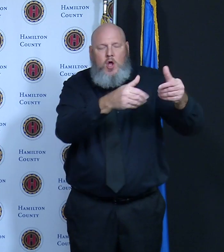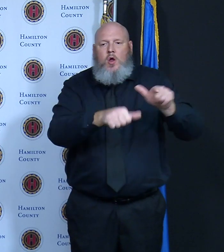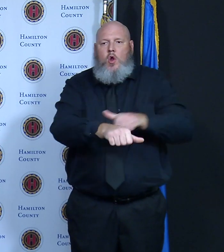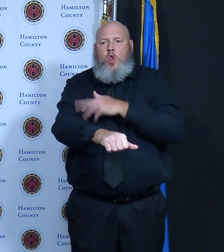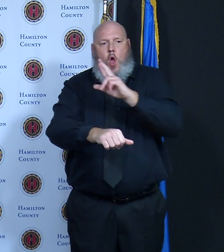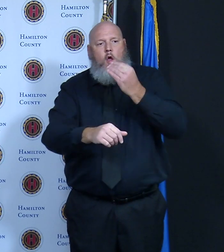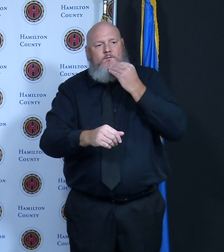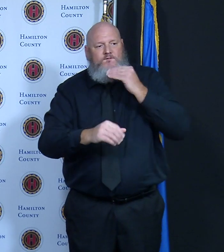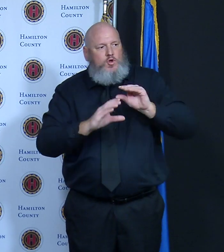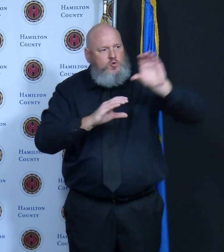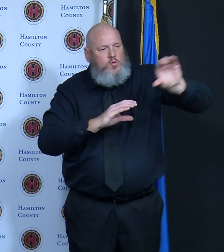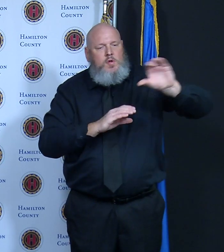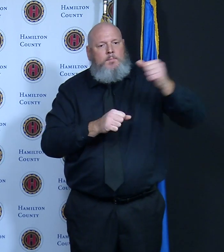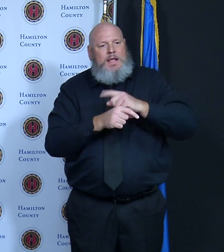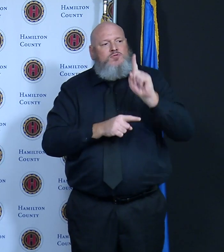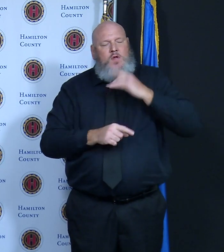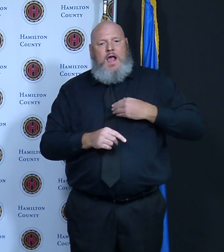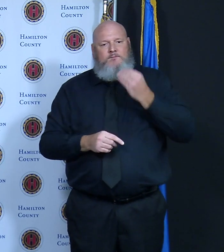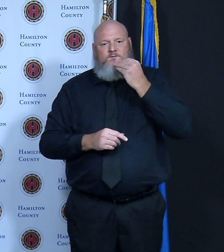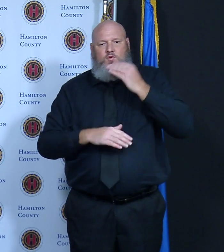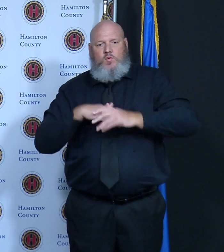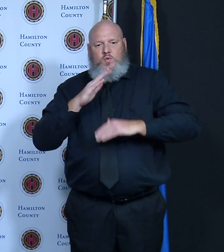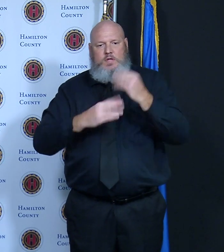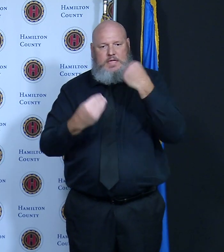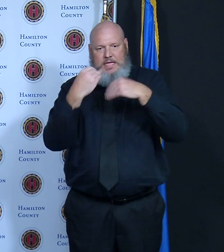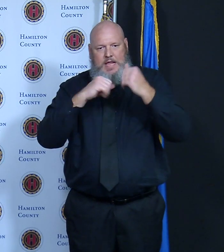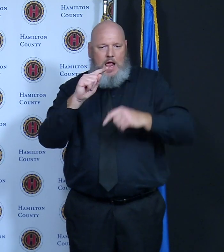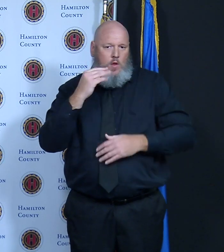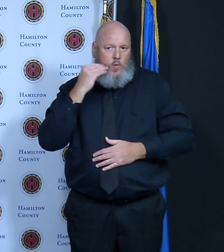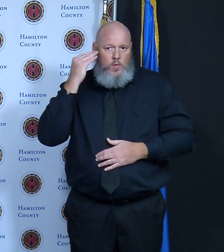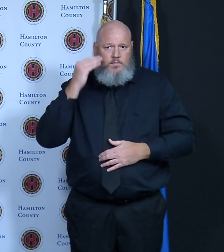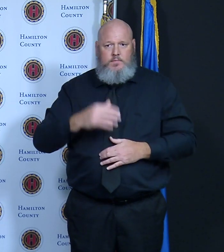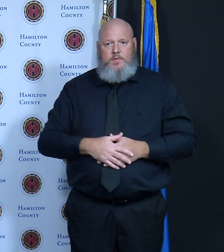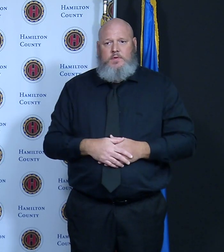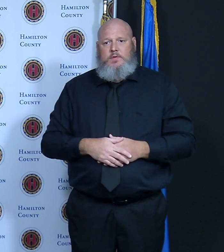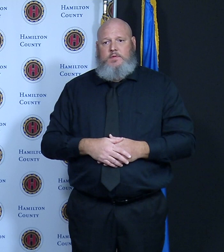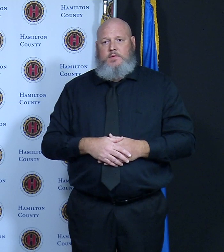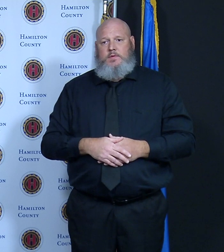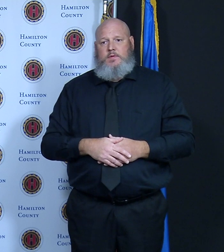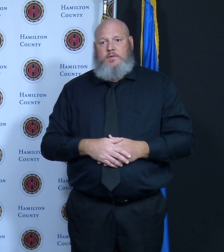mean from personal experience my mom hasn't gone out in a week and a half or